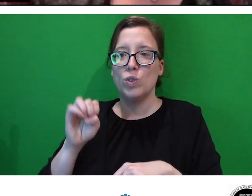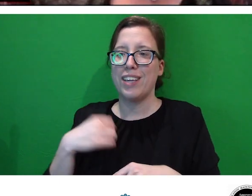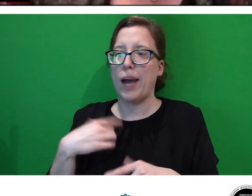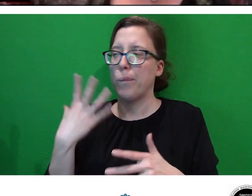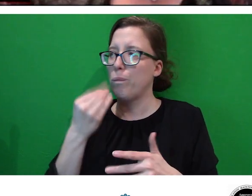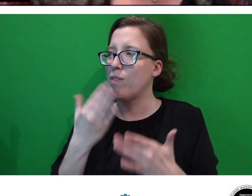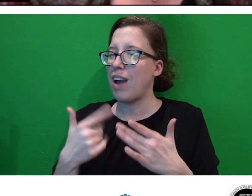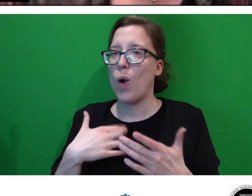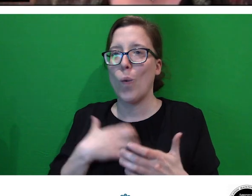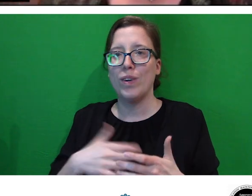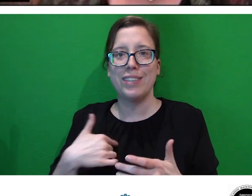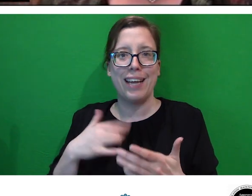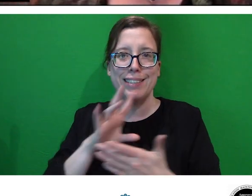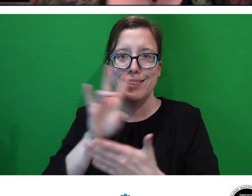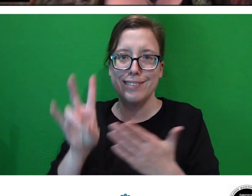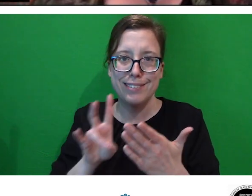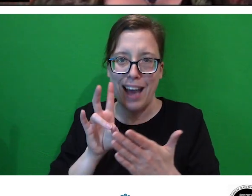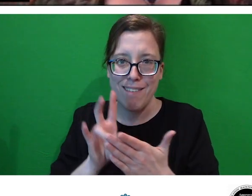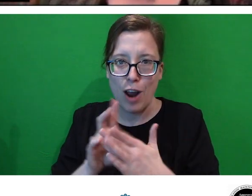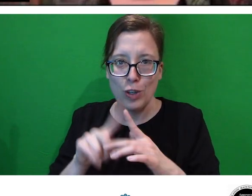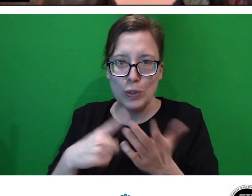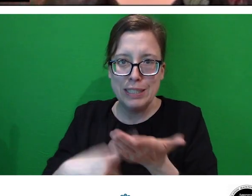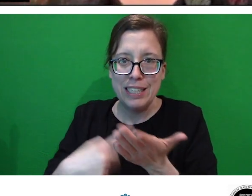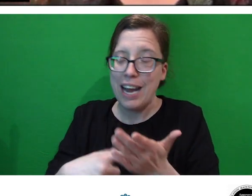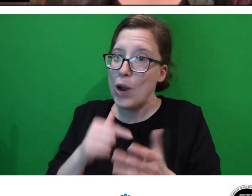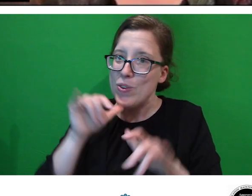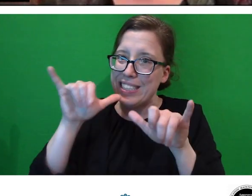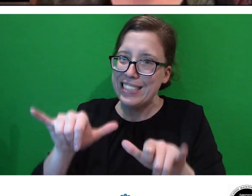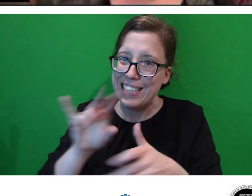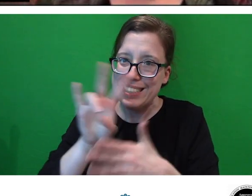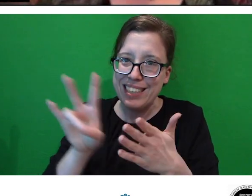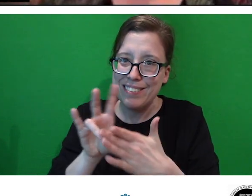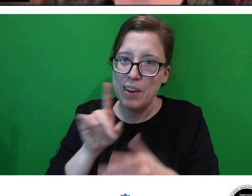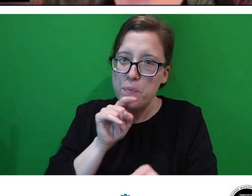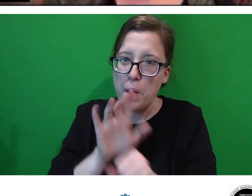personal identifier was that sequin thing. You can also use touch cues. I've got some